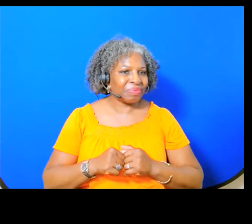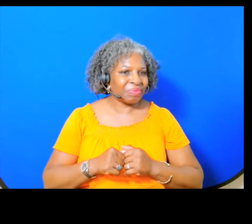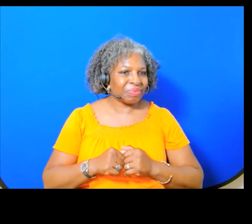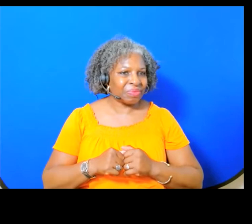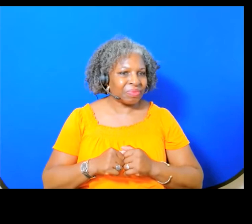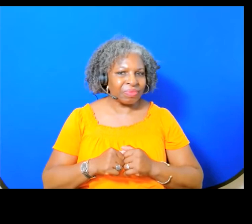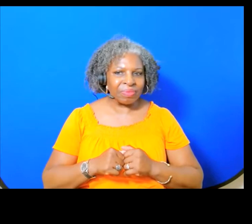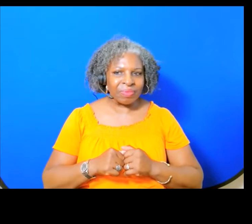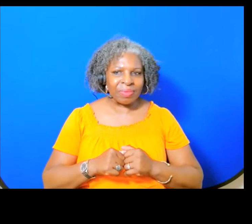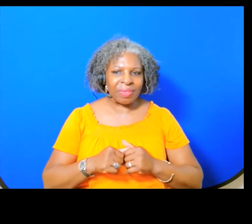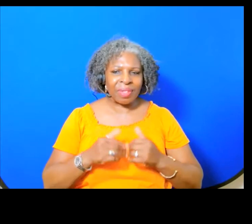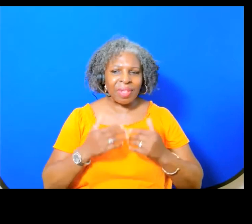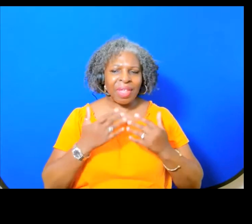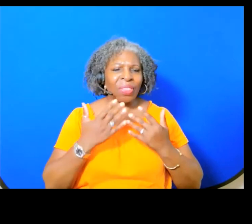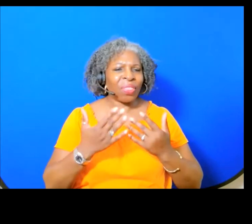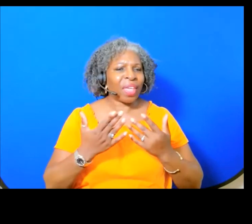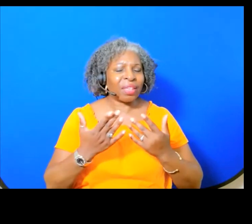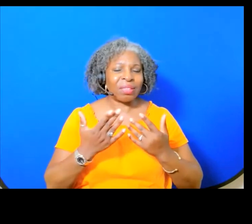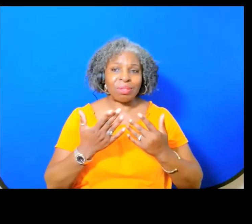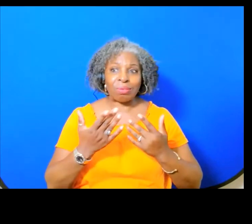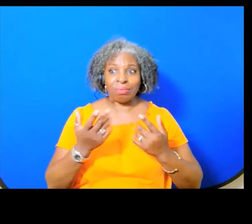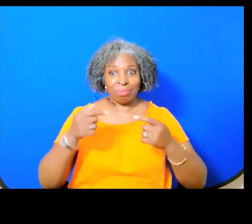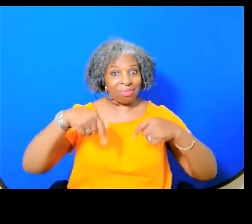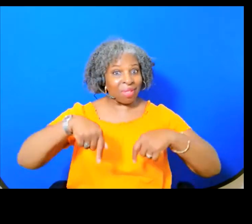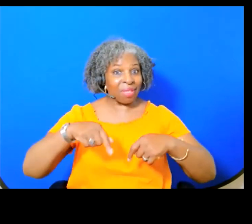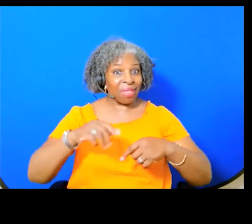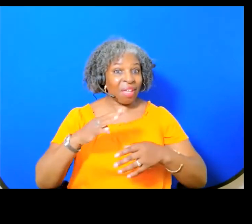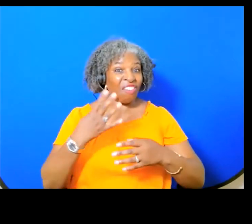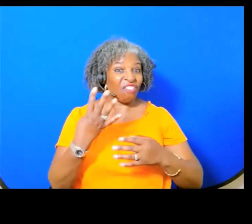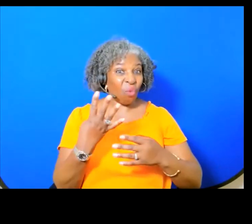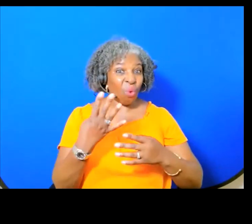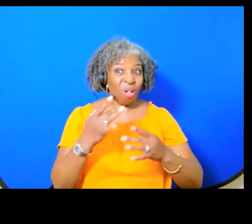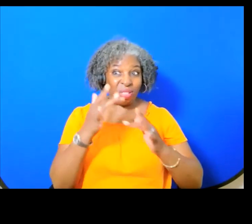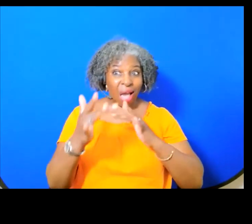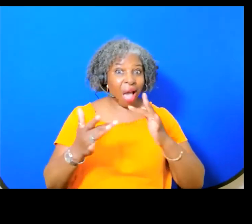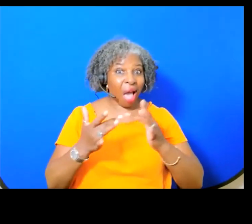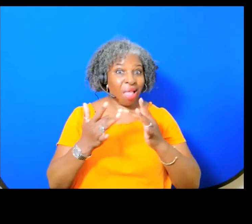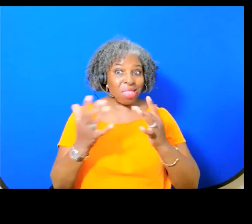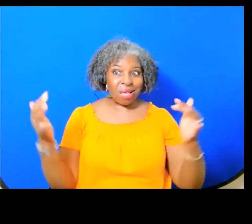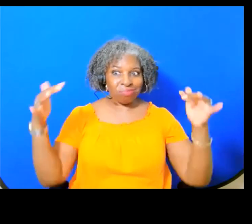Thank you for coming to our fourth online ‘Assemblies’ event: ‘How can we move beyond sustainability?’